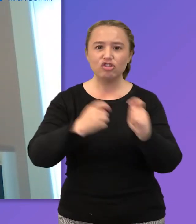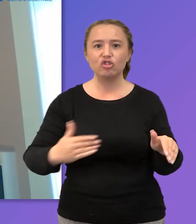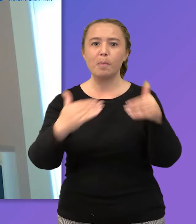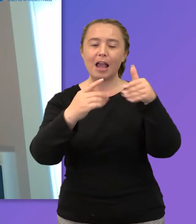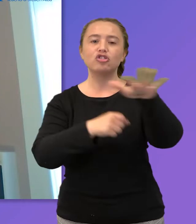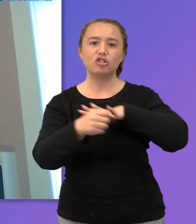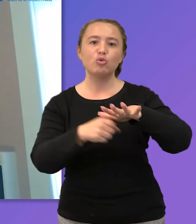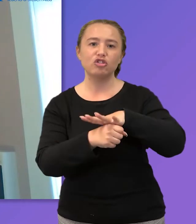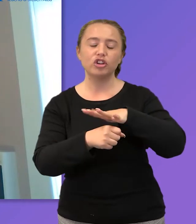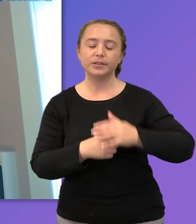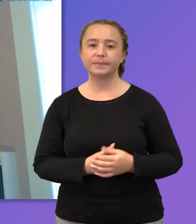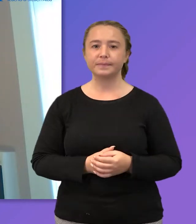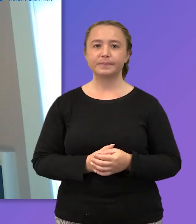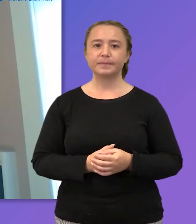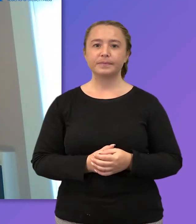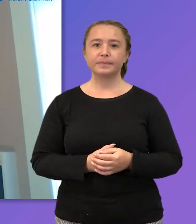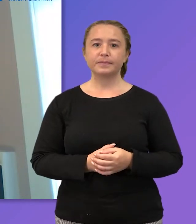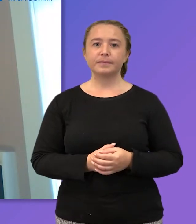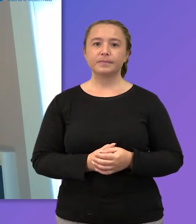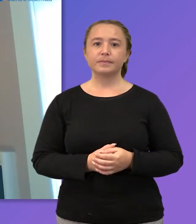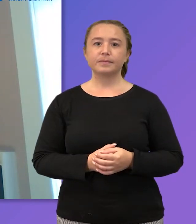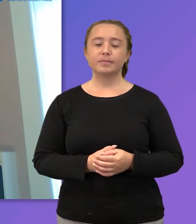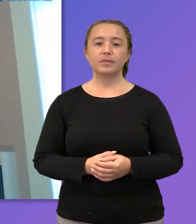change and to do so well.